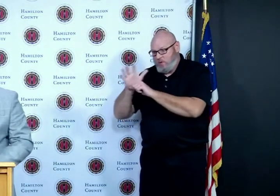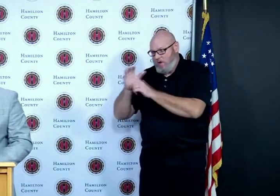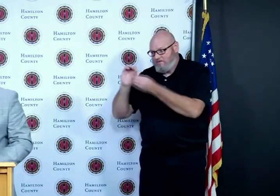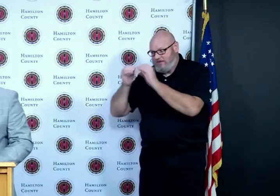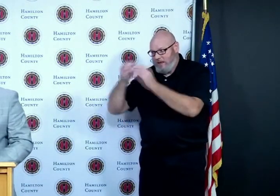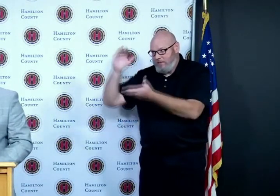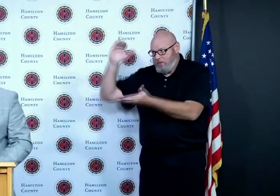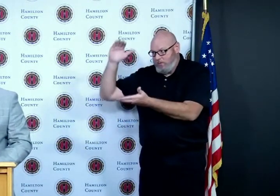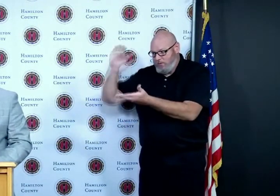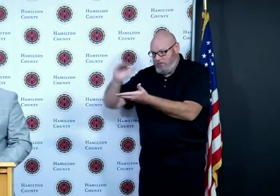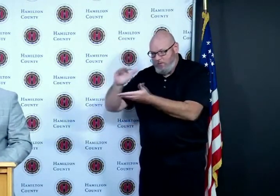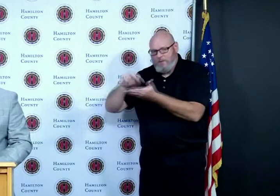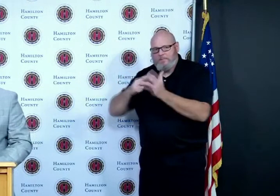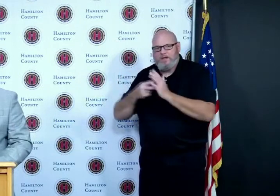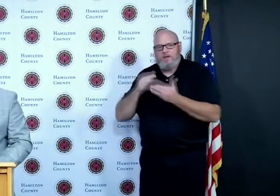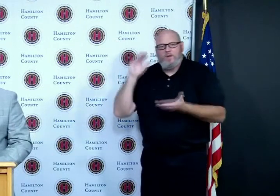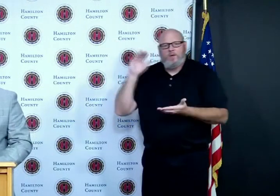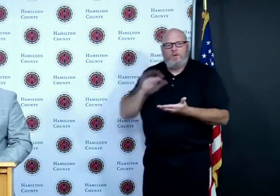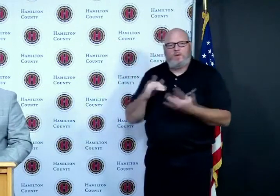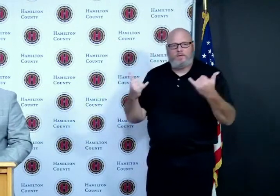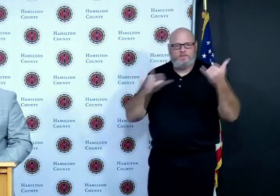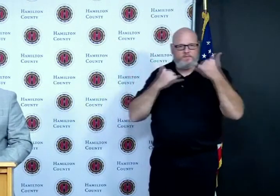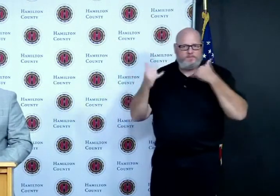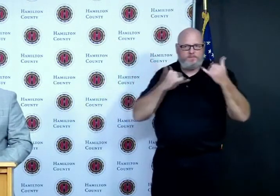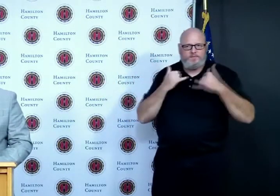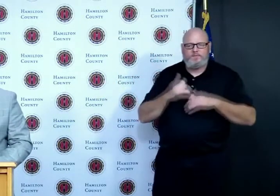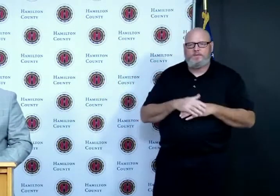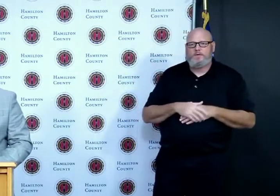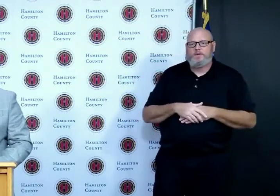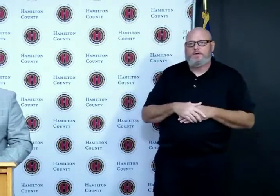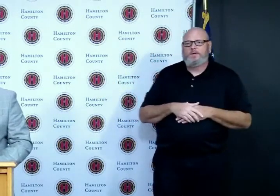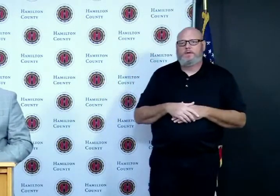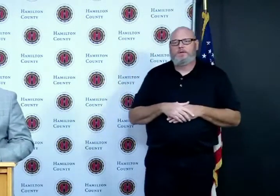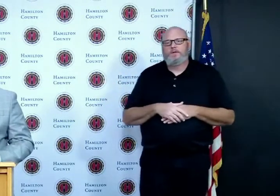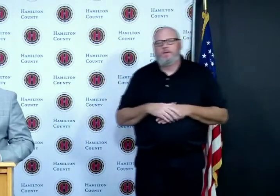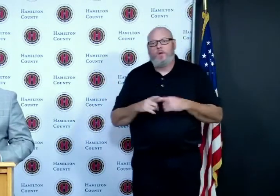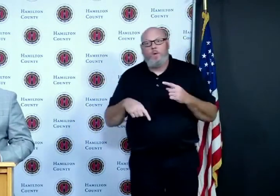calling those seniors that are now eligible and scheduling their appointments and the the happy